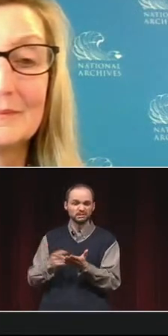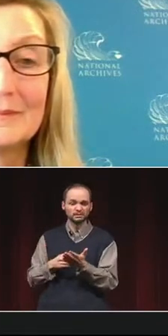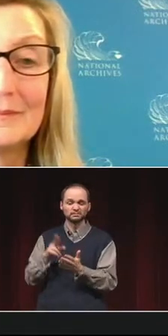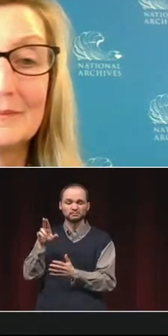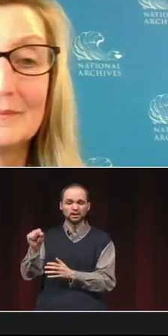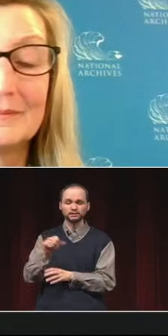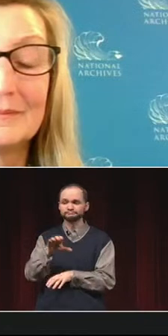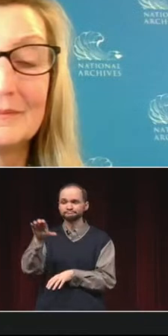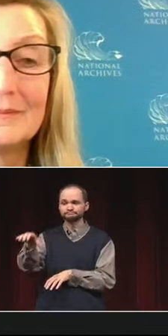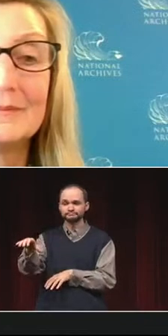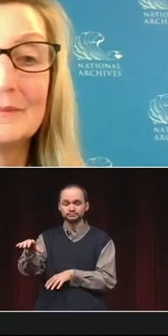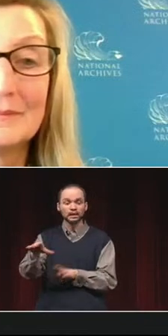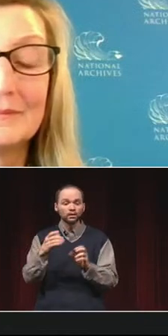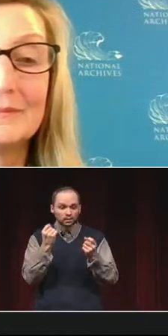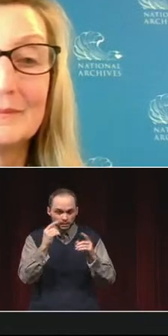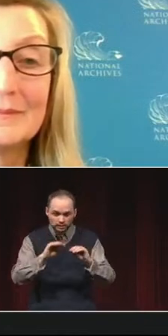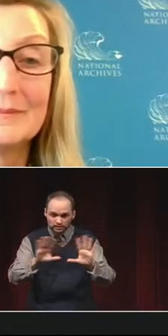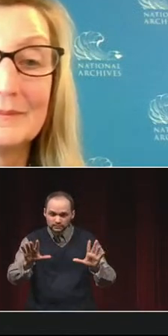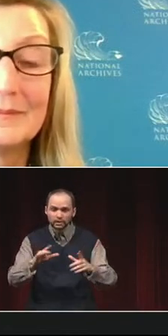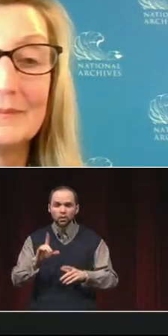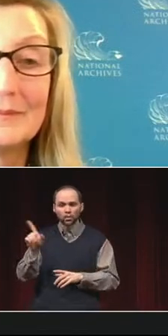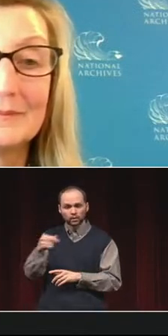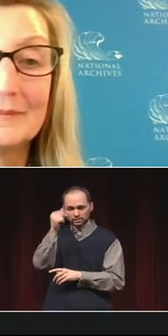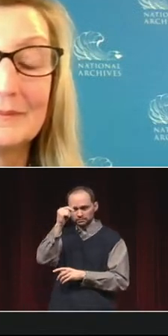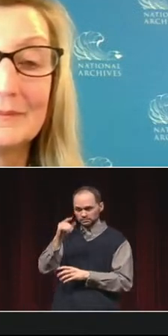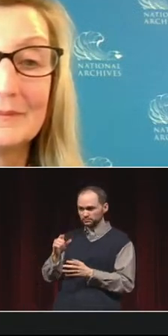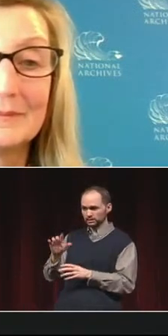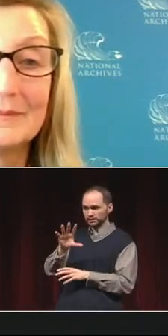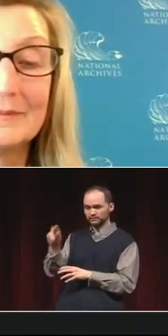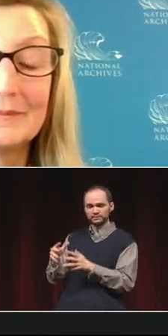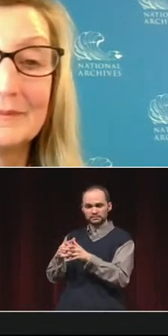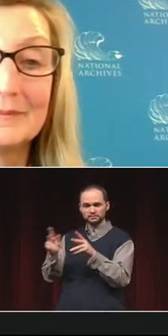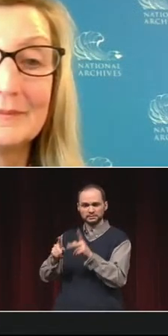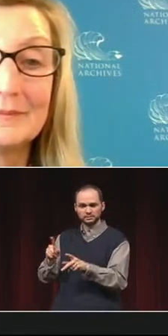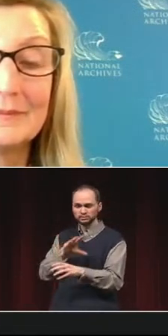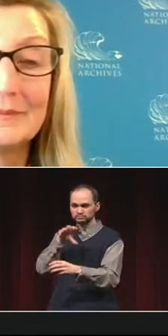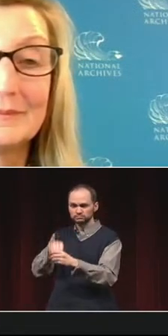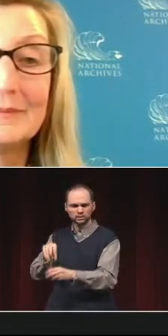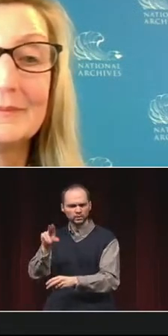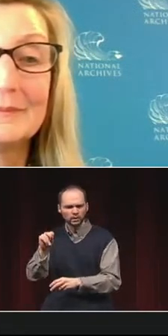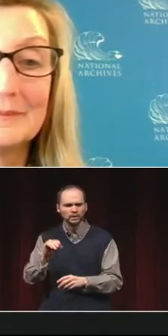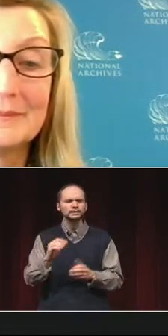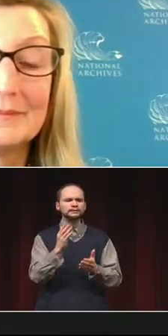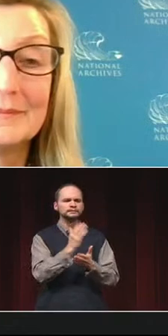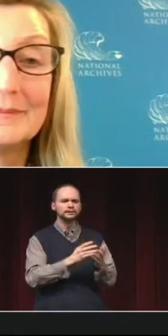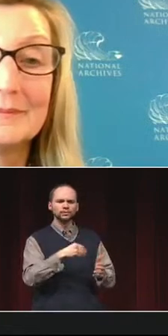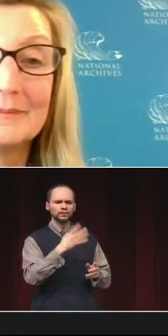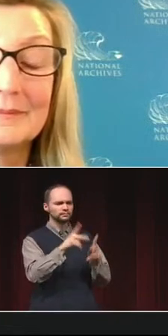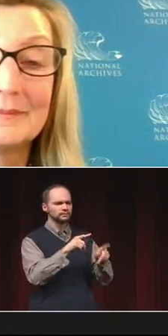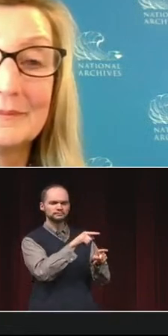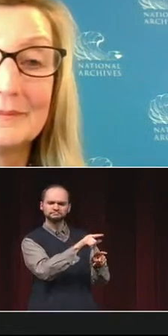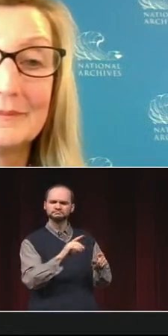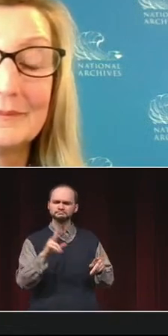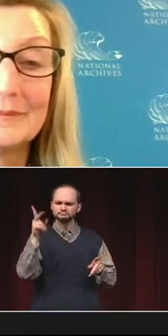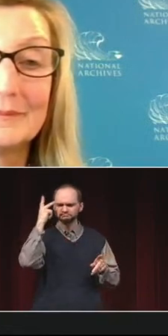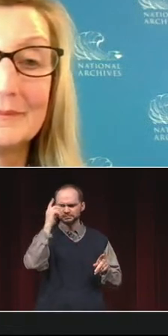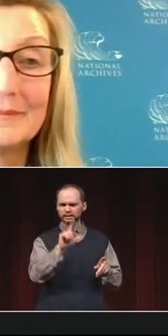whites. They also did not choose to ride the bus during that time. So the laws were changed.